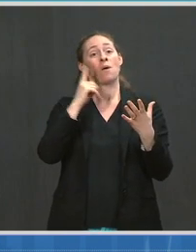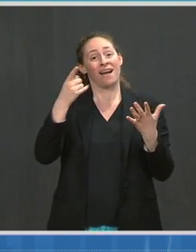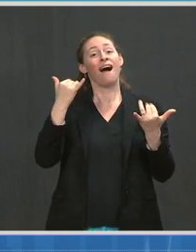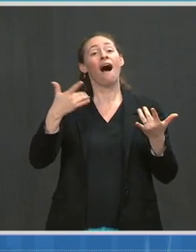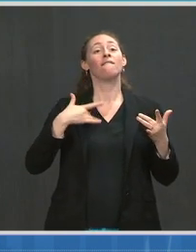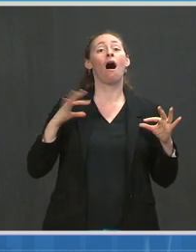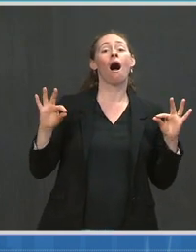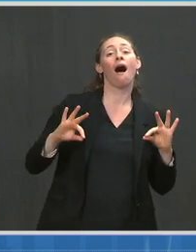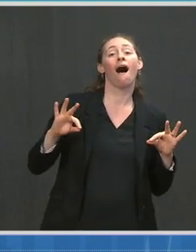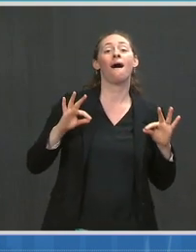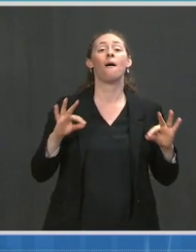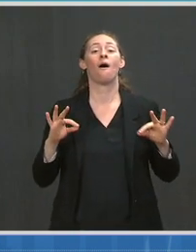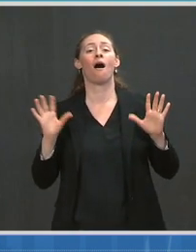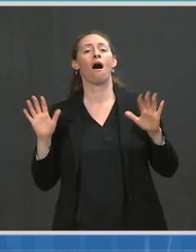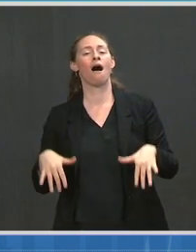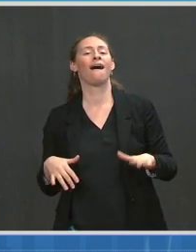This is not the time to let down our guard.